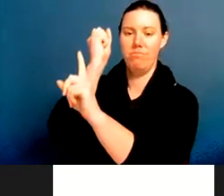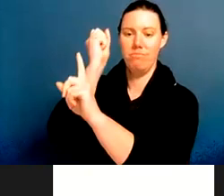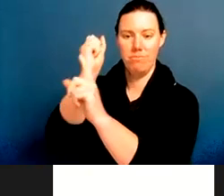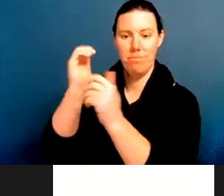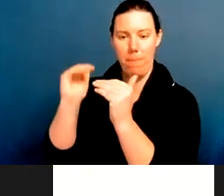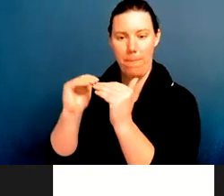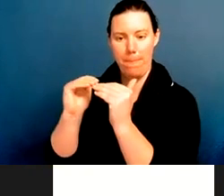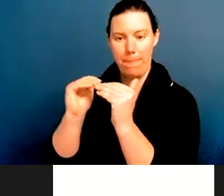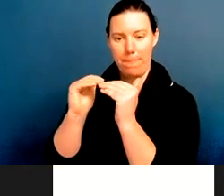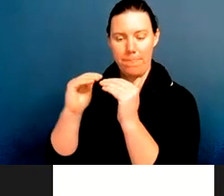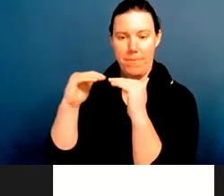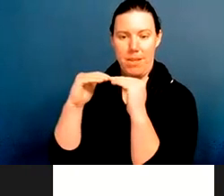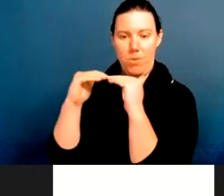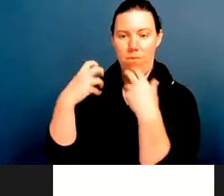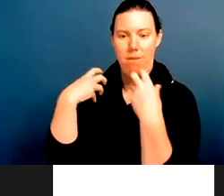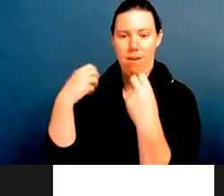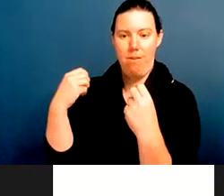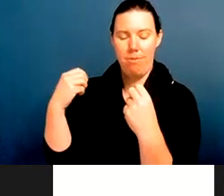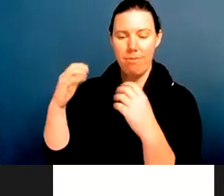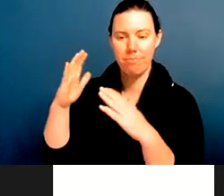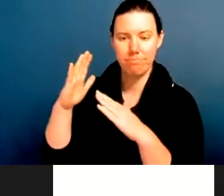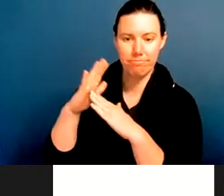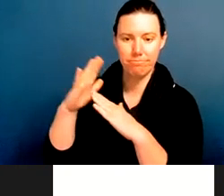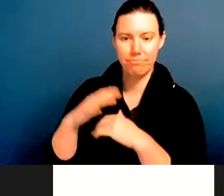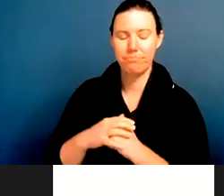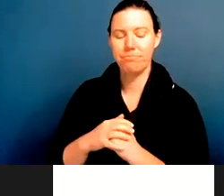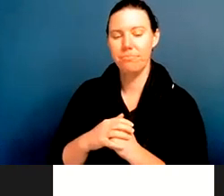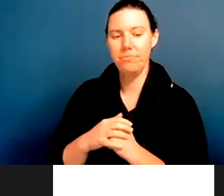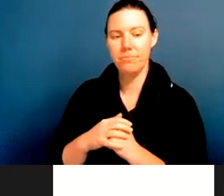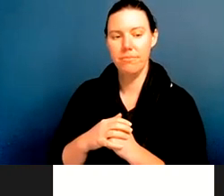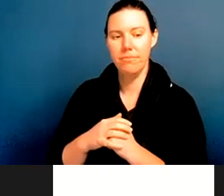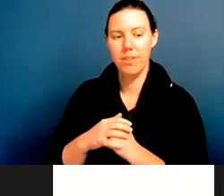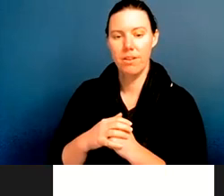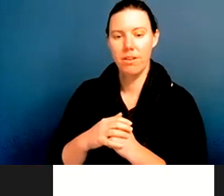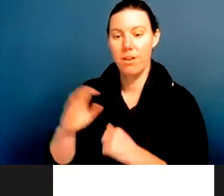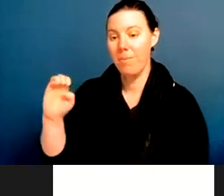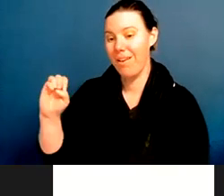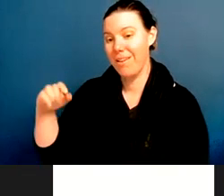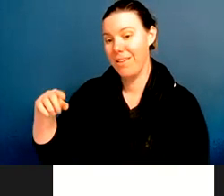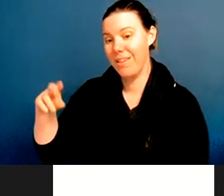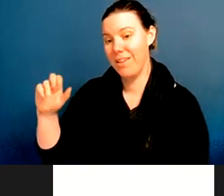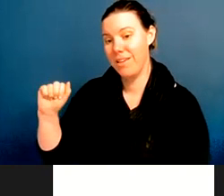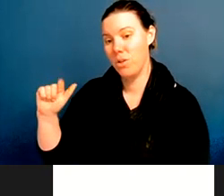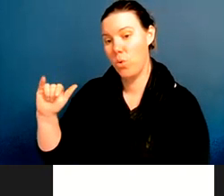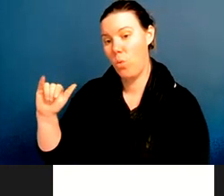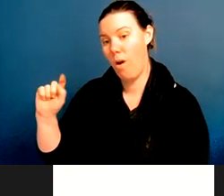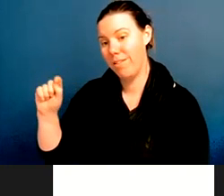Equality gives everyone the same resources so that they can reach their fullest opportunity.